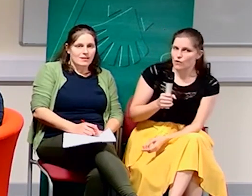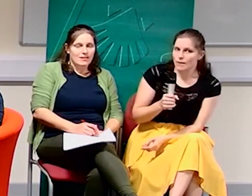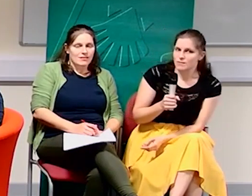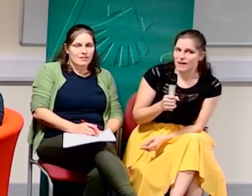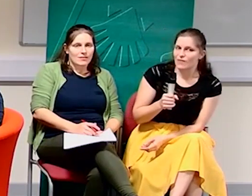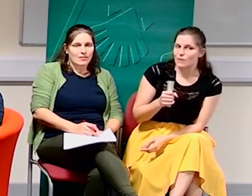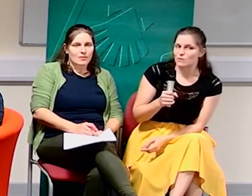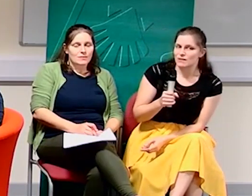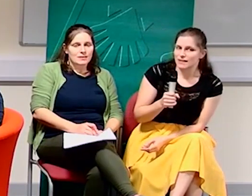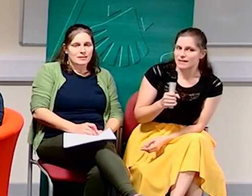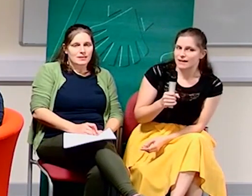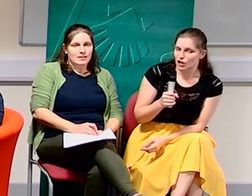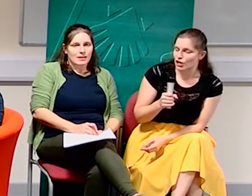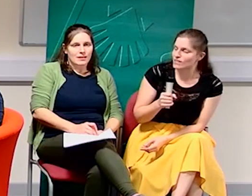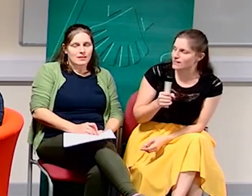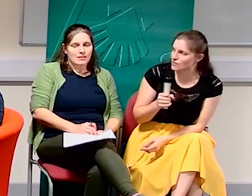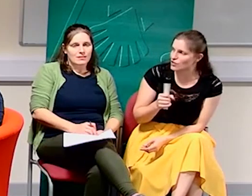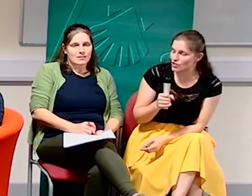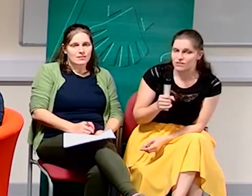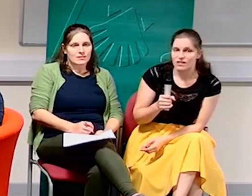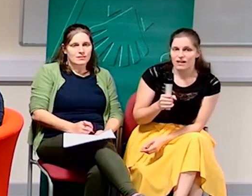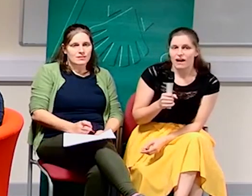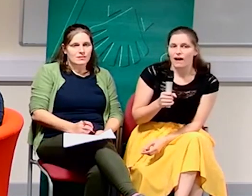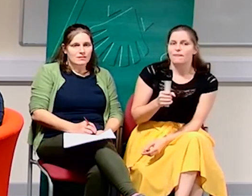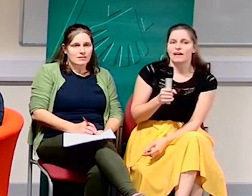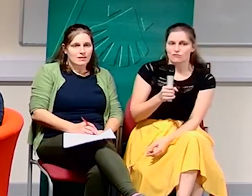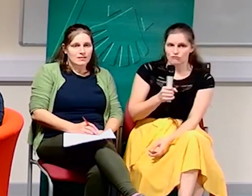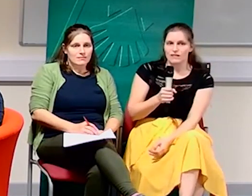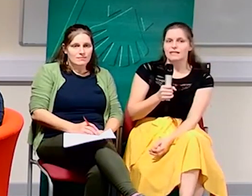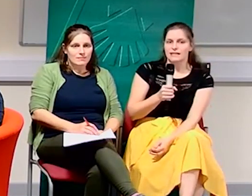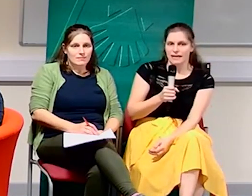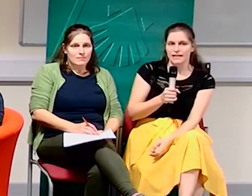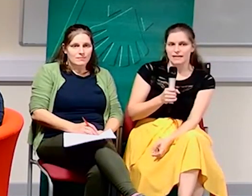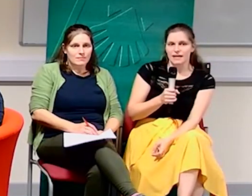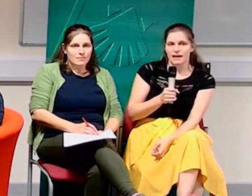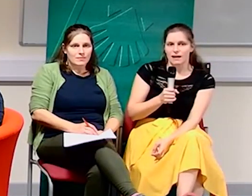comment about they want to be seen and heard and understood I think that's really key such